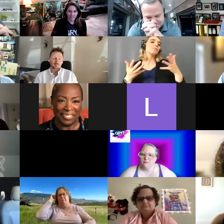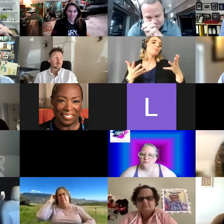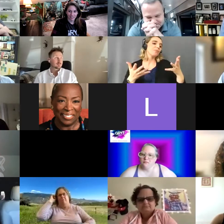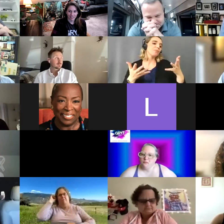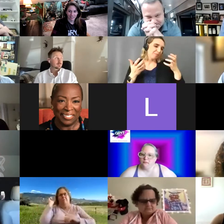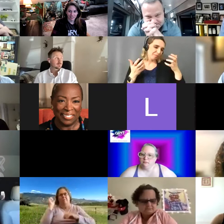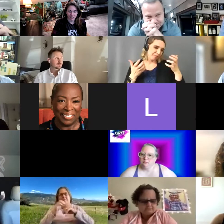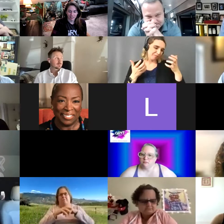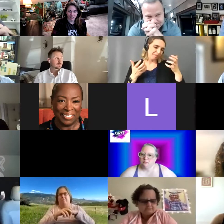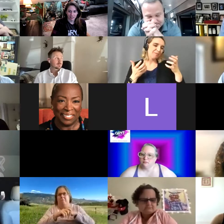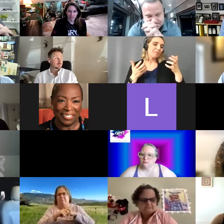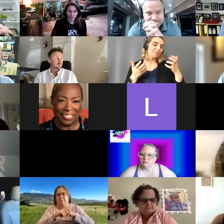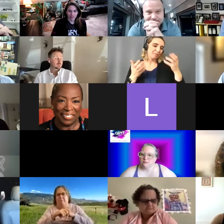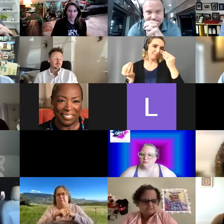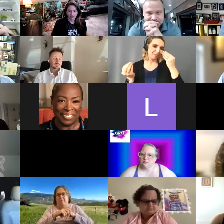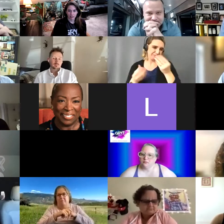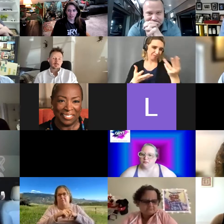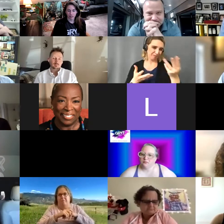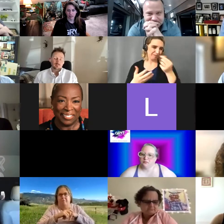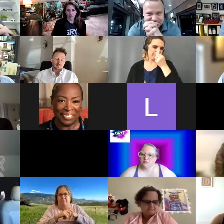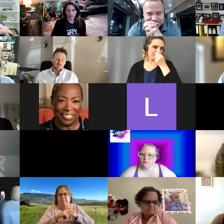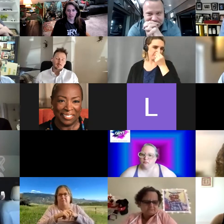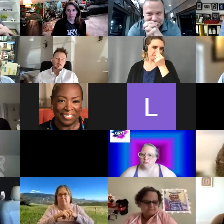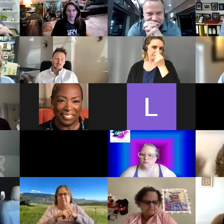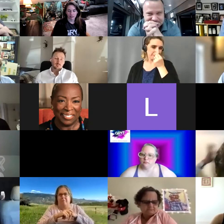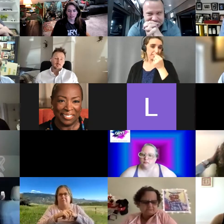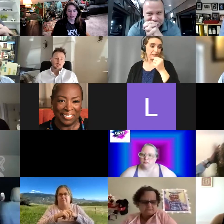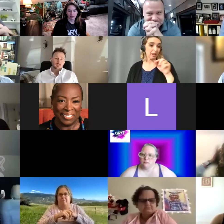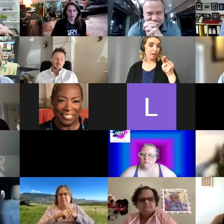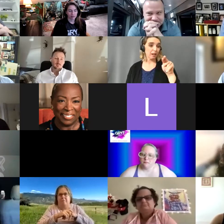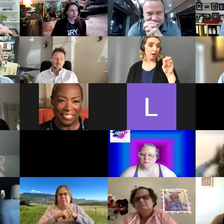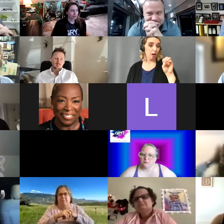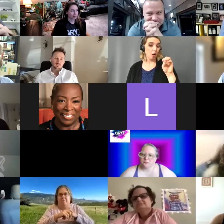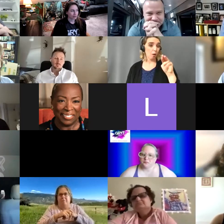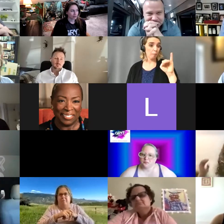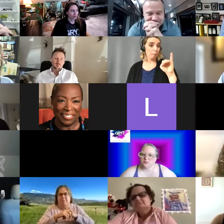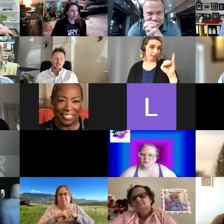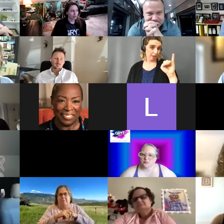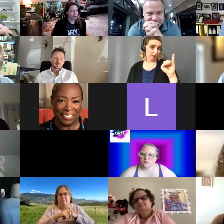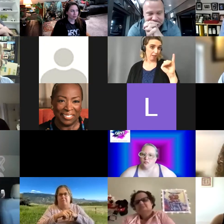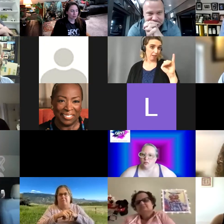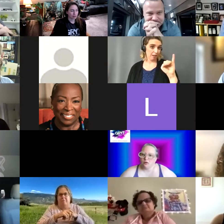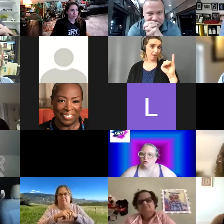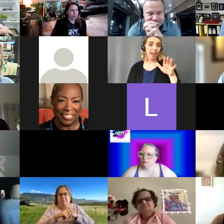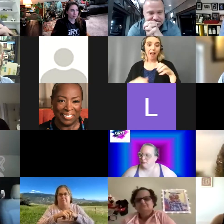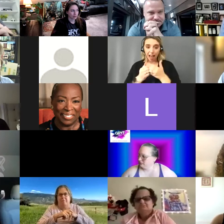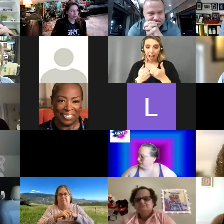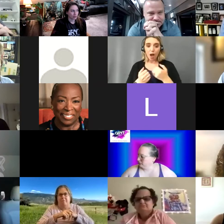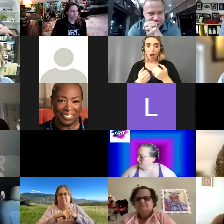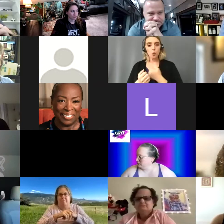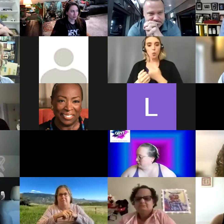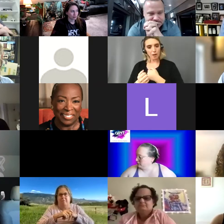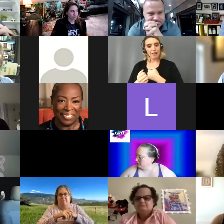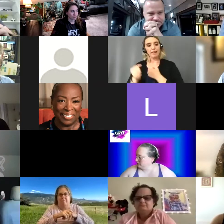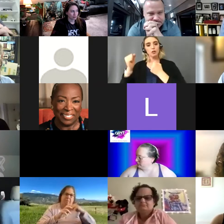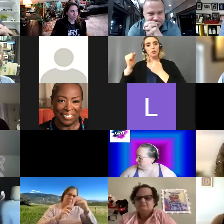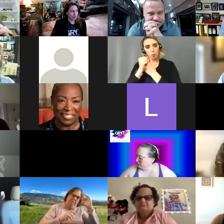is what NAMI does to try to support people figuring that out.